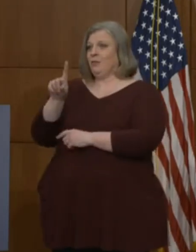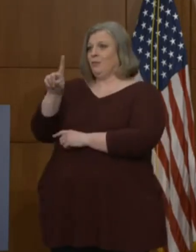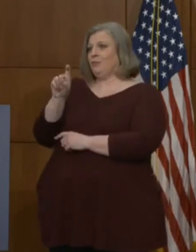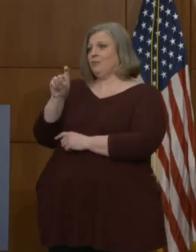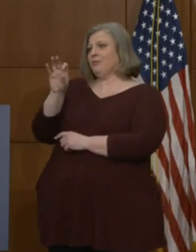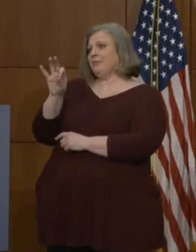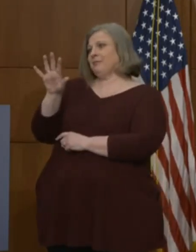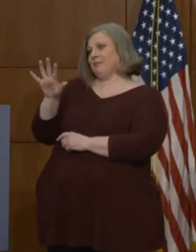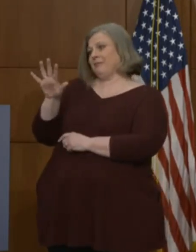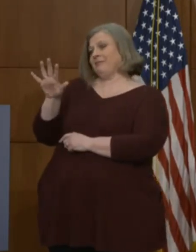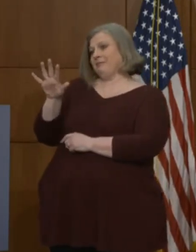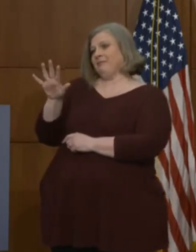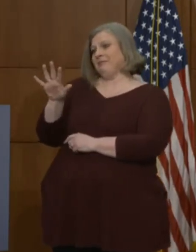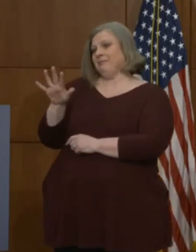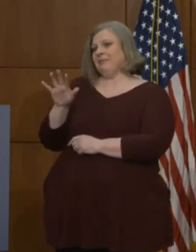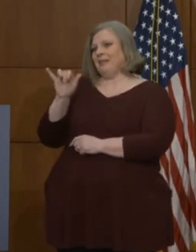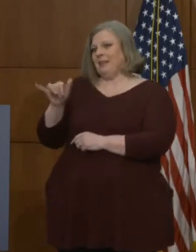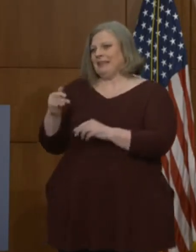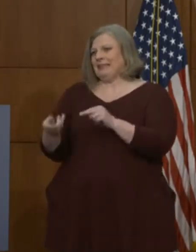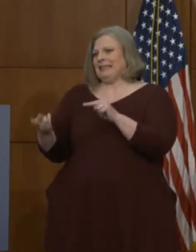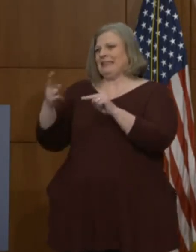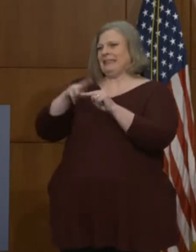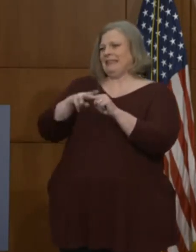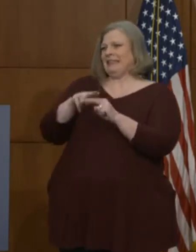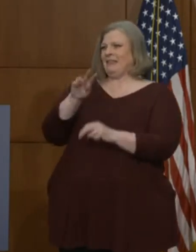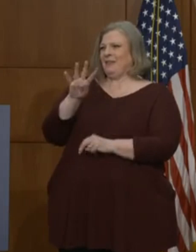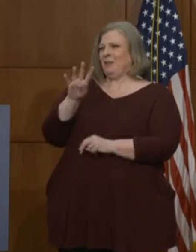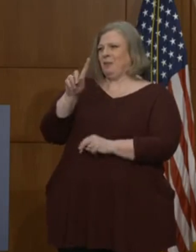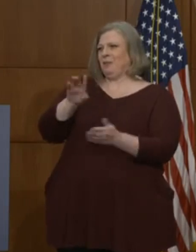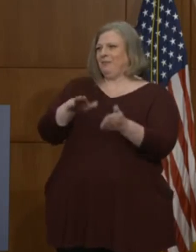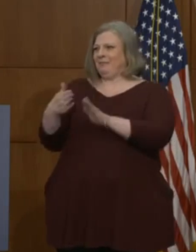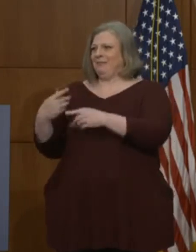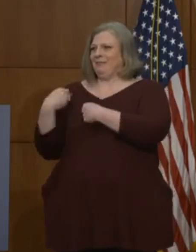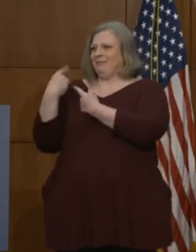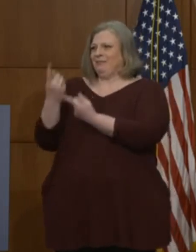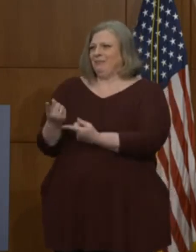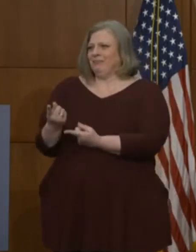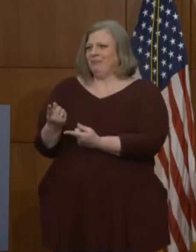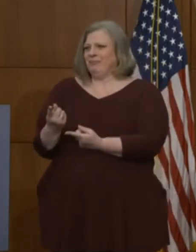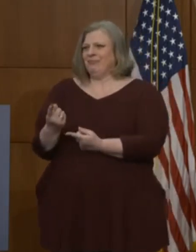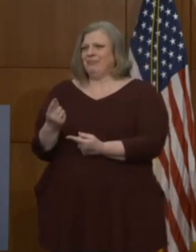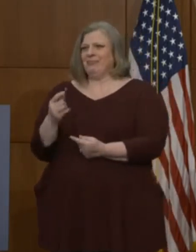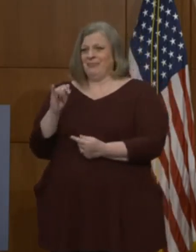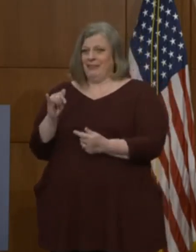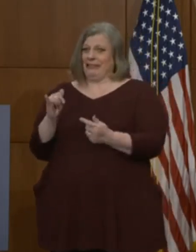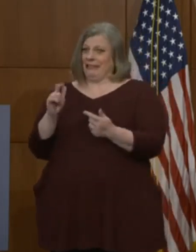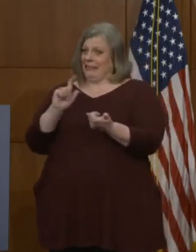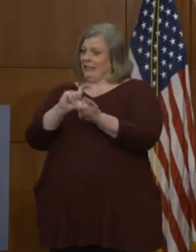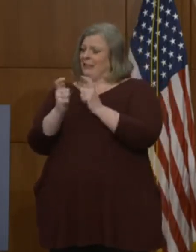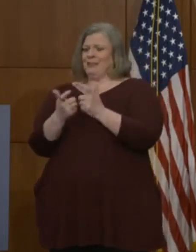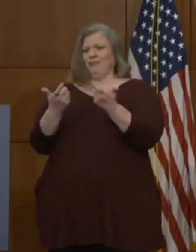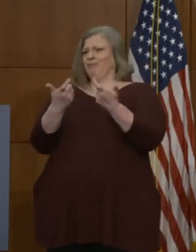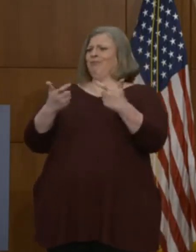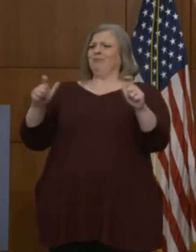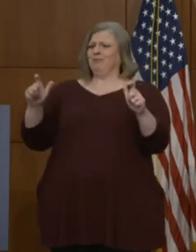NOW TOTAL ONE HUNDRED AND NINETY FIVE. THAT’S AN INCREASE NINETY FIVE. THAT’S AN INCREASE OF FORTY ONE JUST A WORD ON OF FORTY ONE JUST A WORD ON THAT THAT’S A BIG JUMP FROM THE